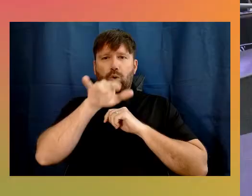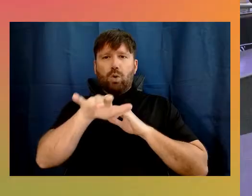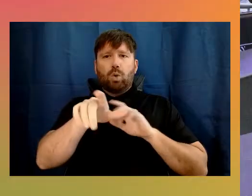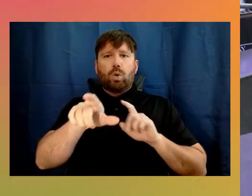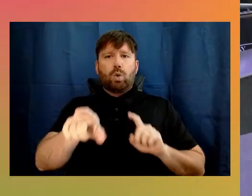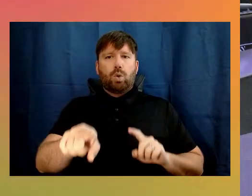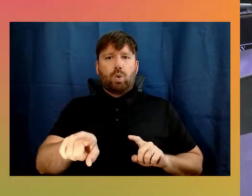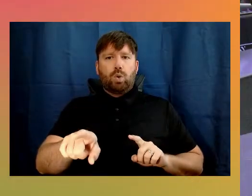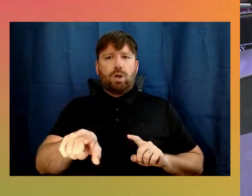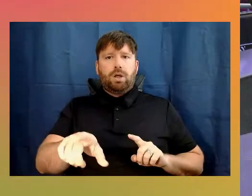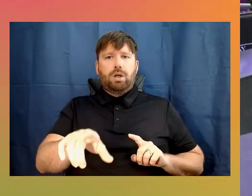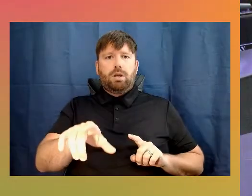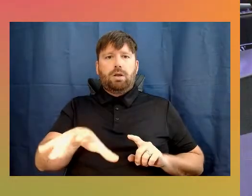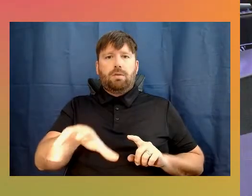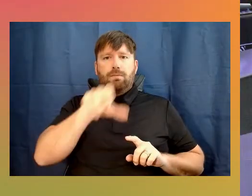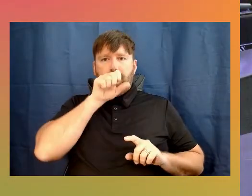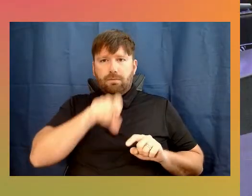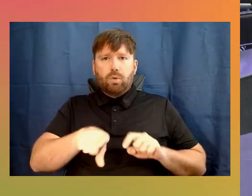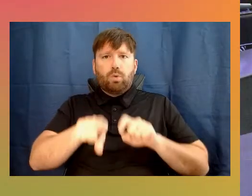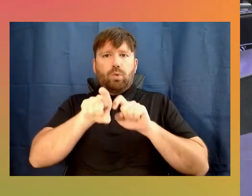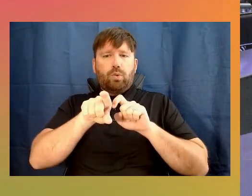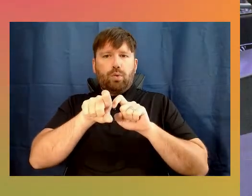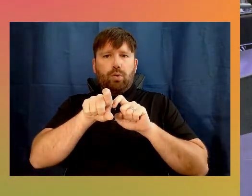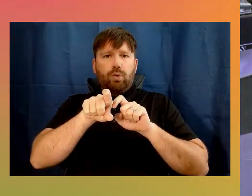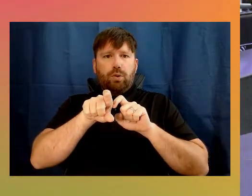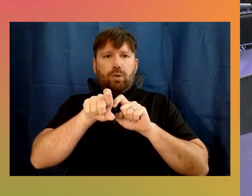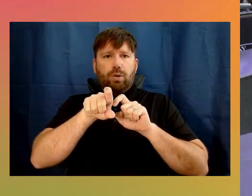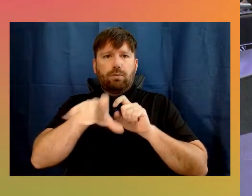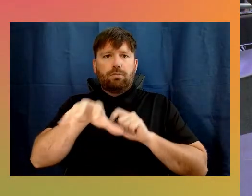EXHALE, LIFT. INHALE, HALFWAY LOWER HOLD.